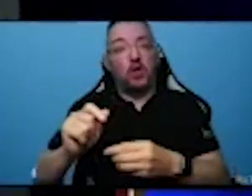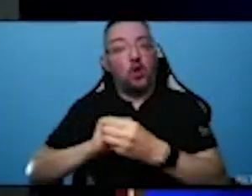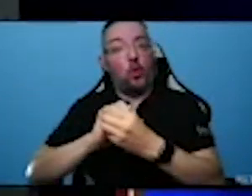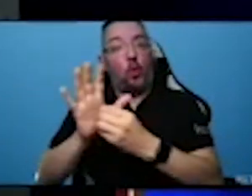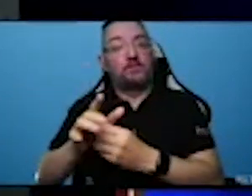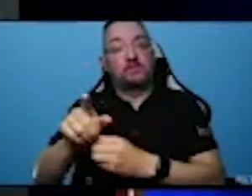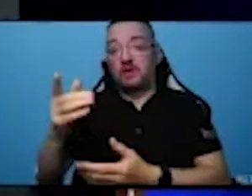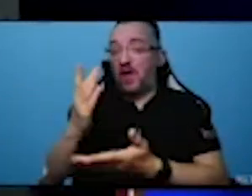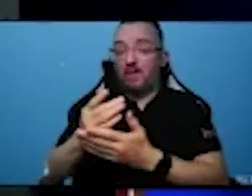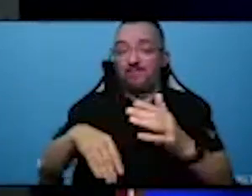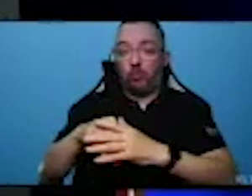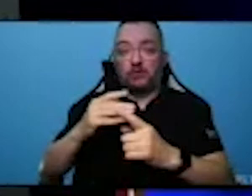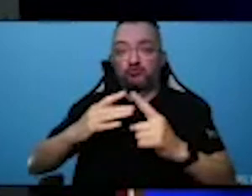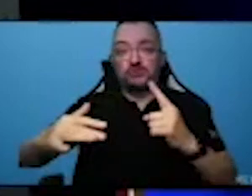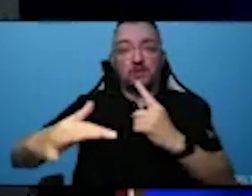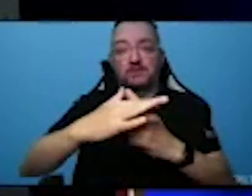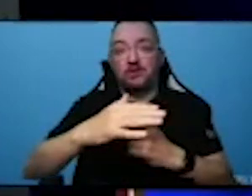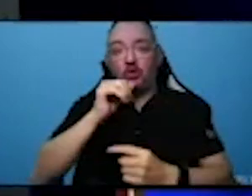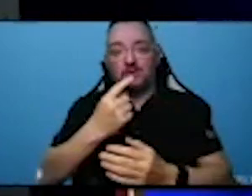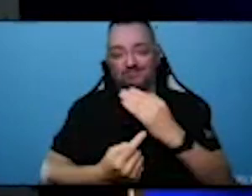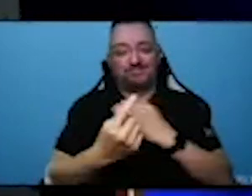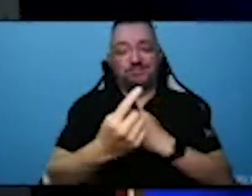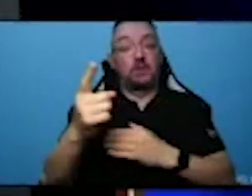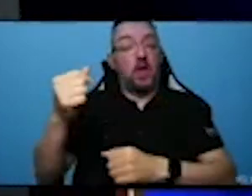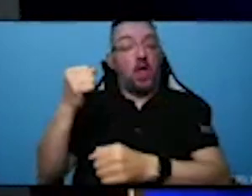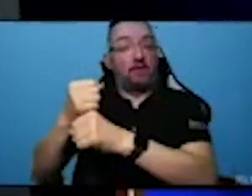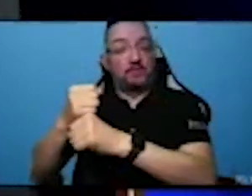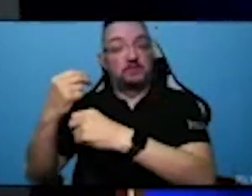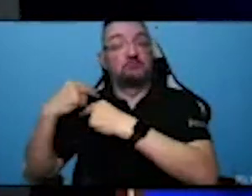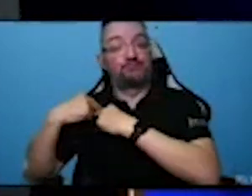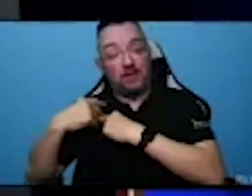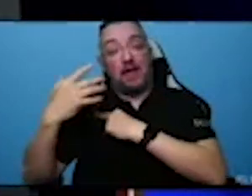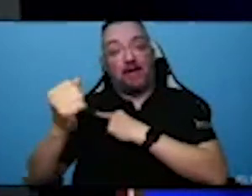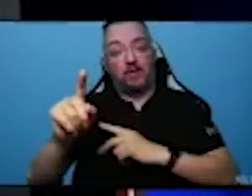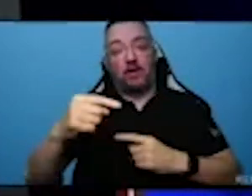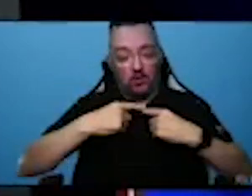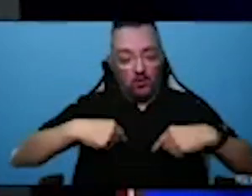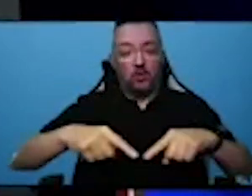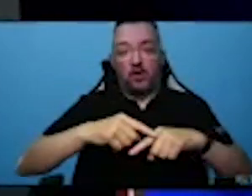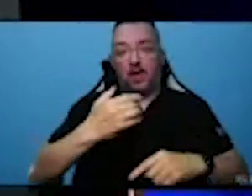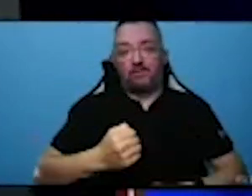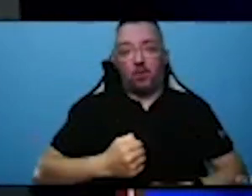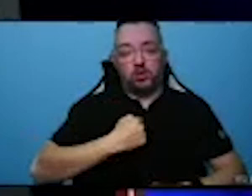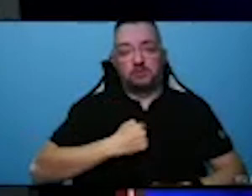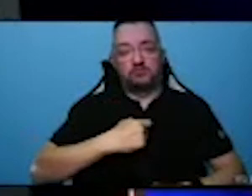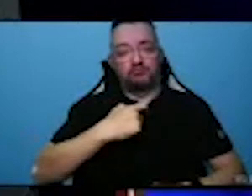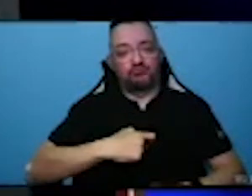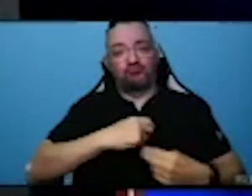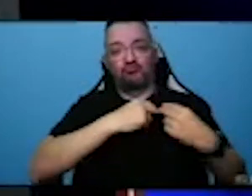So yes, there's a role for government, but there's a role for all of us as individuals, as communities, as organisations. Um, so I think we would like to